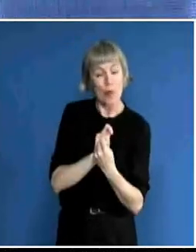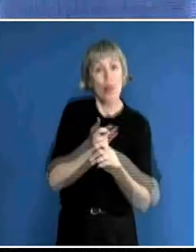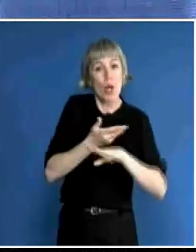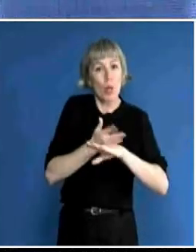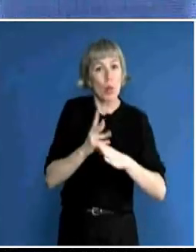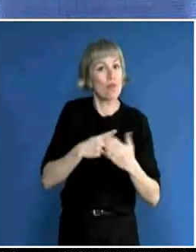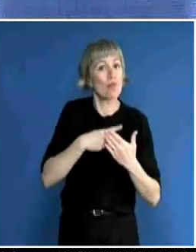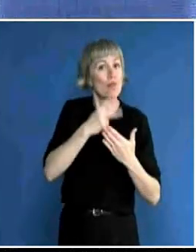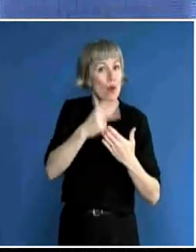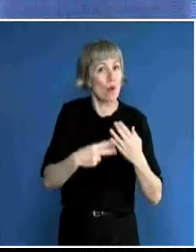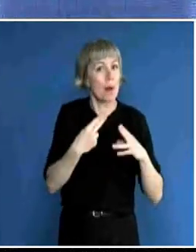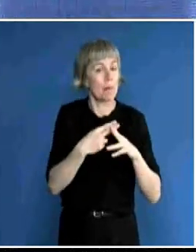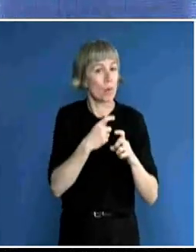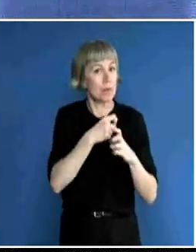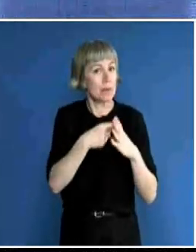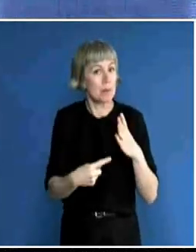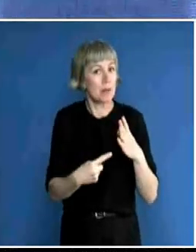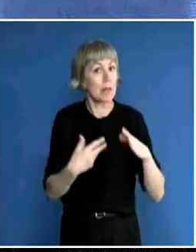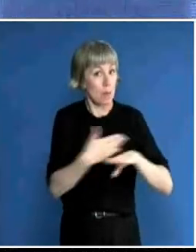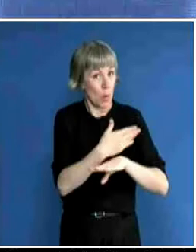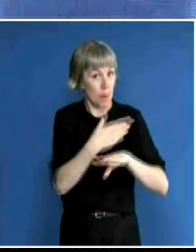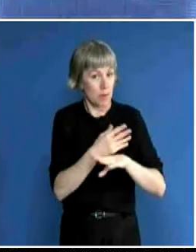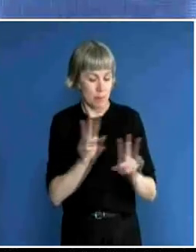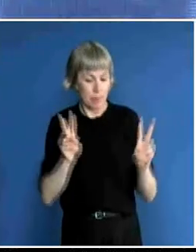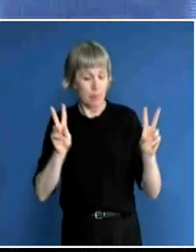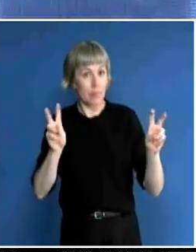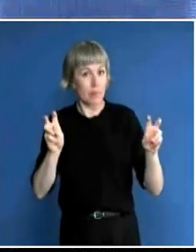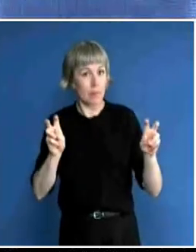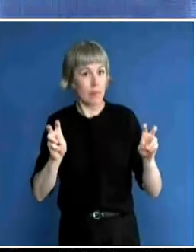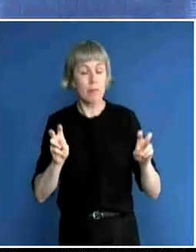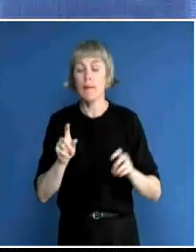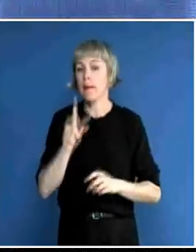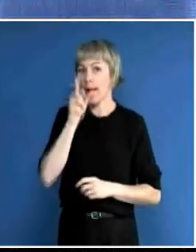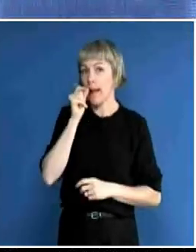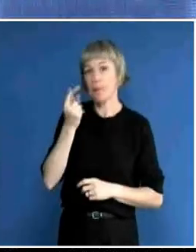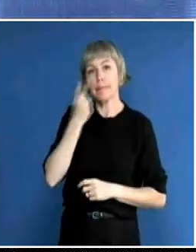available. In the consultation paper DSS says this: